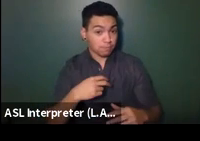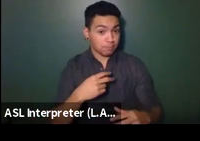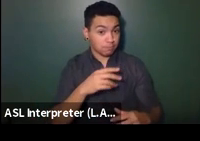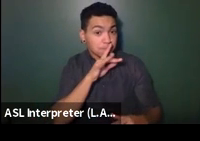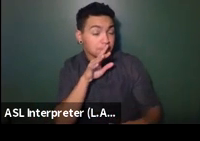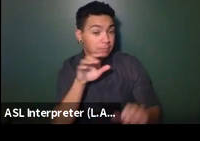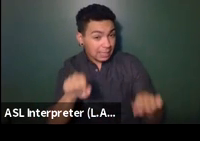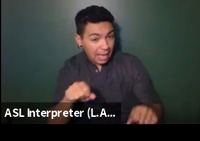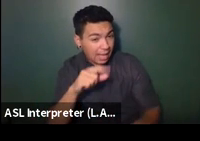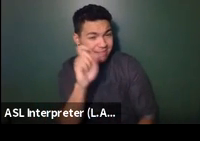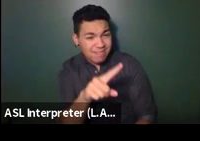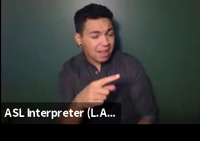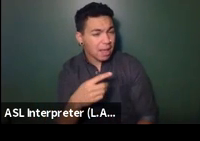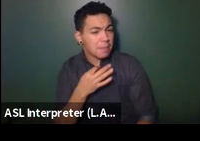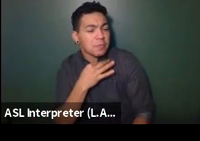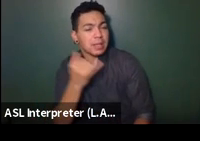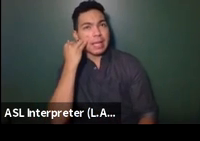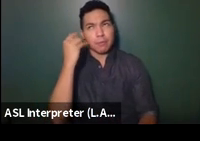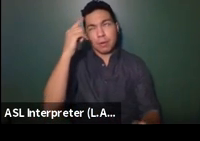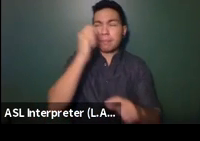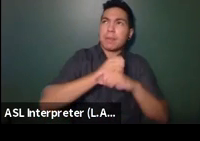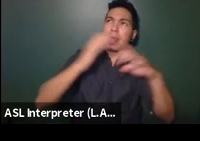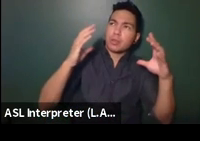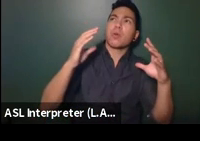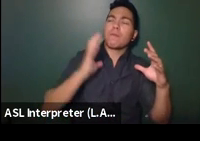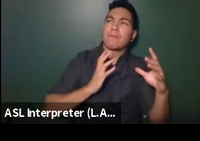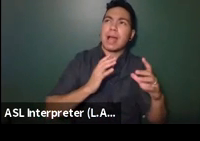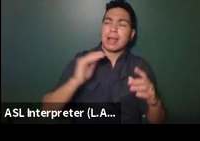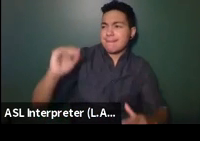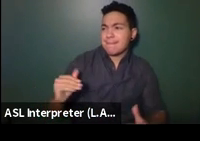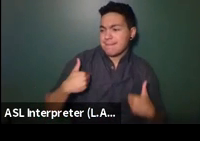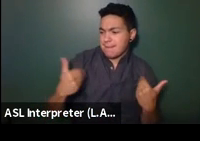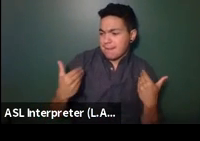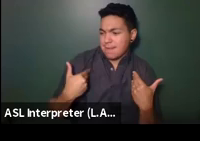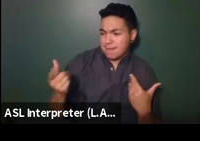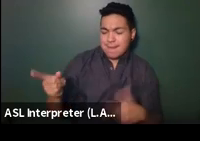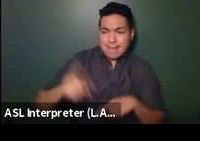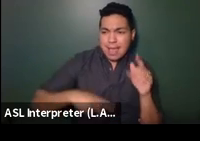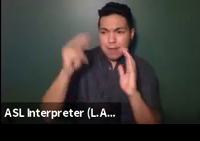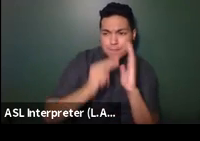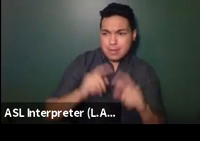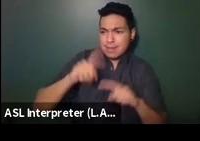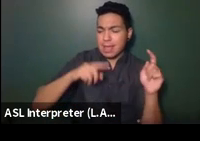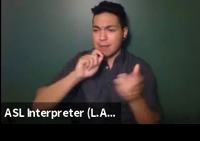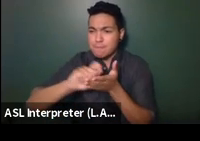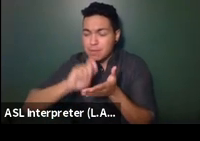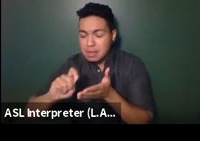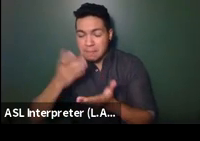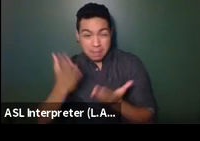Kristina Wambold: Because we're thinking about our little so if they can't read or write. And they're going to have to respond that way, it would be great if our questions could be that way too.